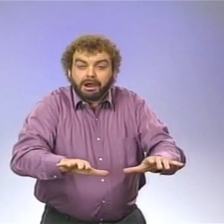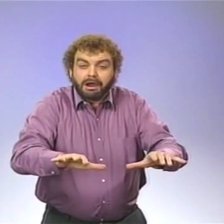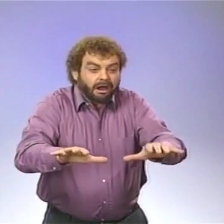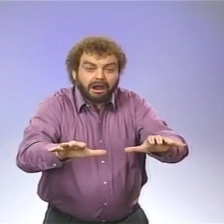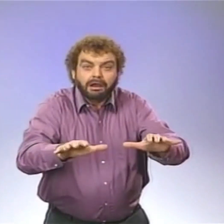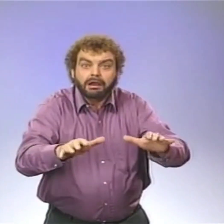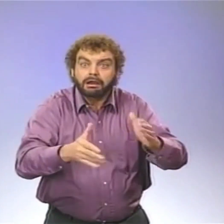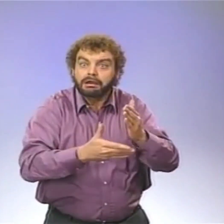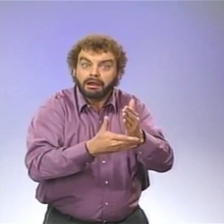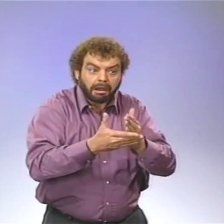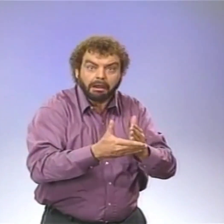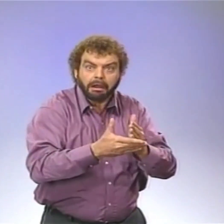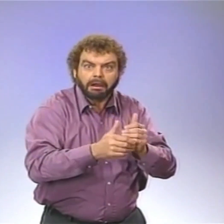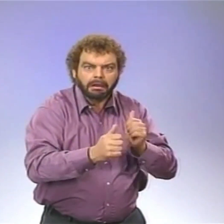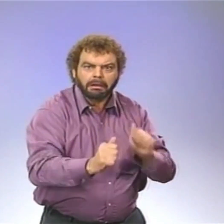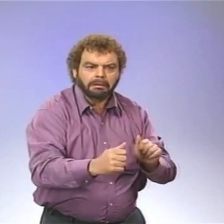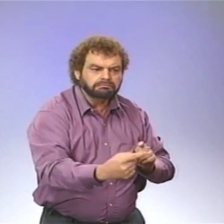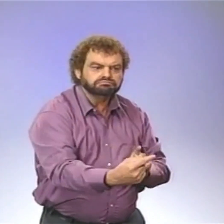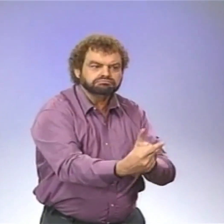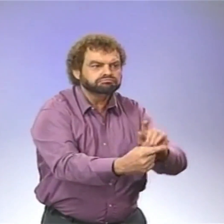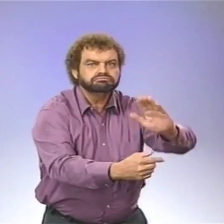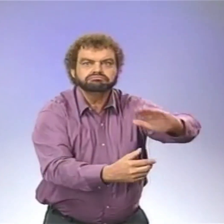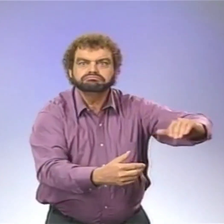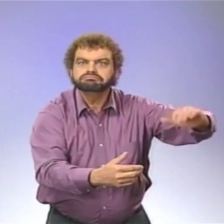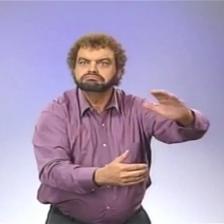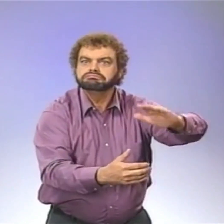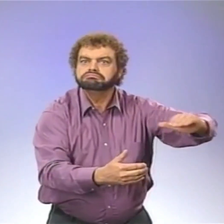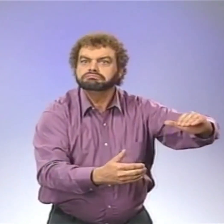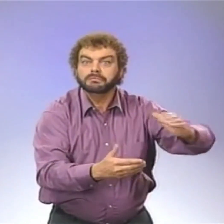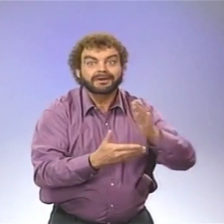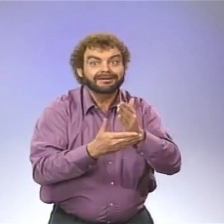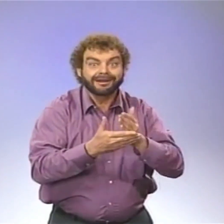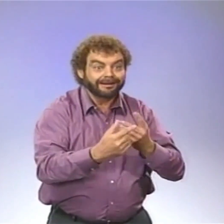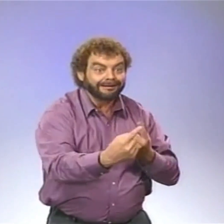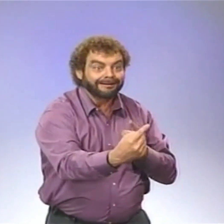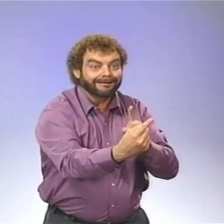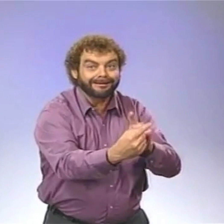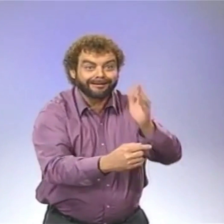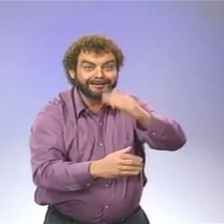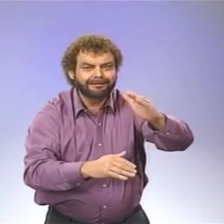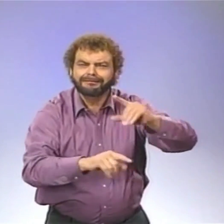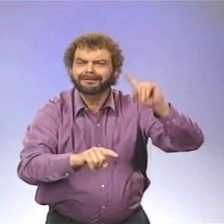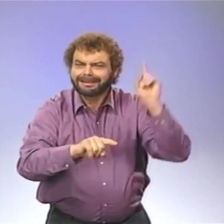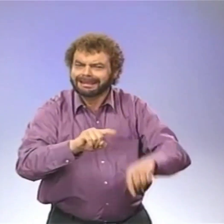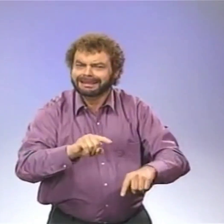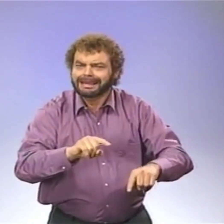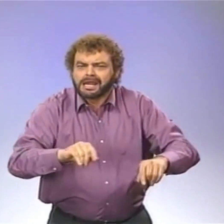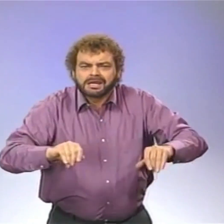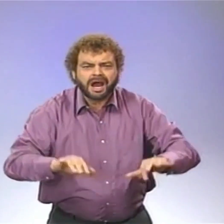the ground, and the wild animals, each according to its kind. And it was so God made the wild animals according to